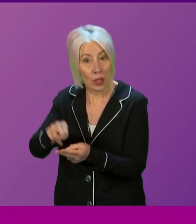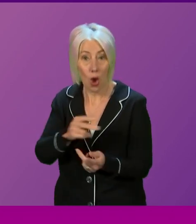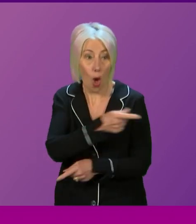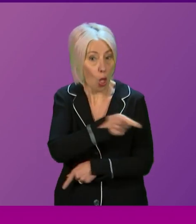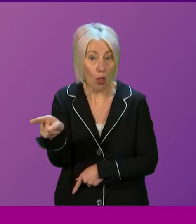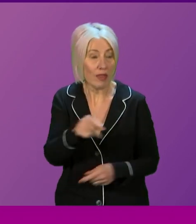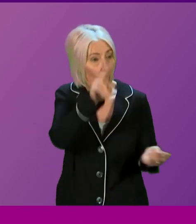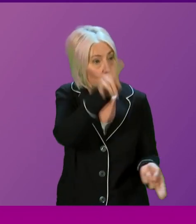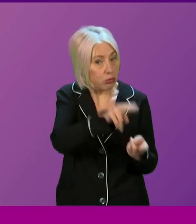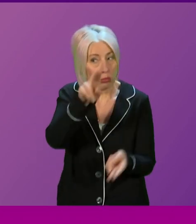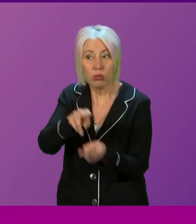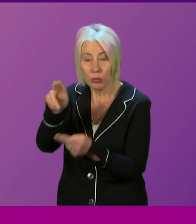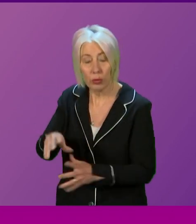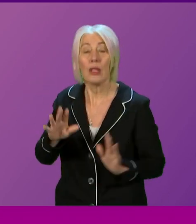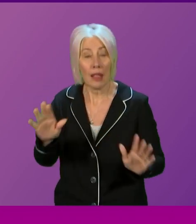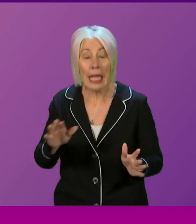Does that say that there is no longer a challenge?